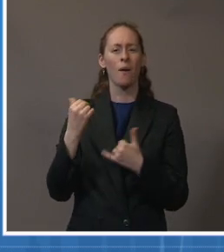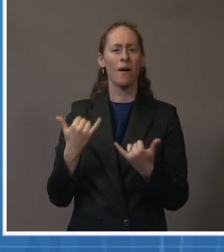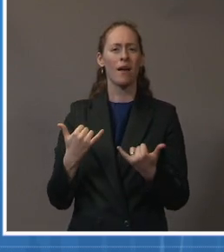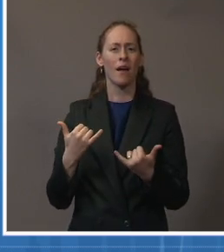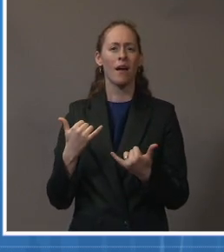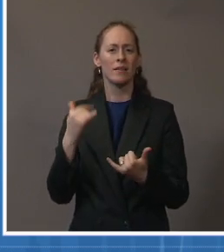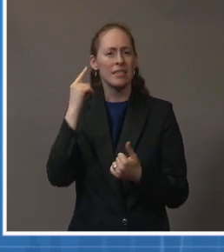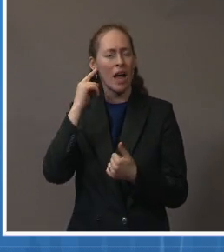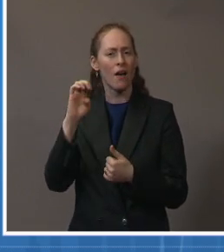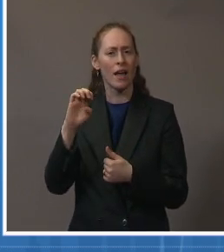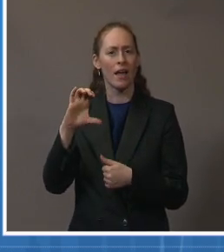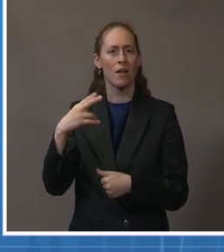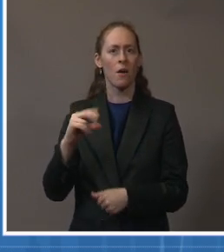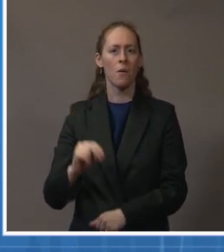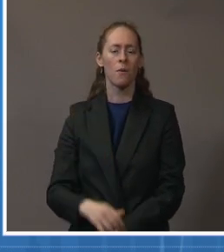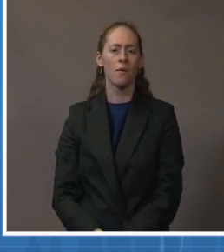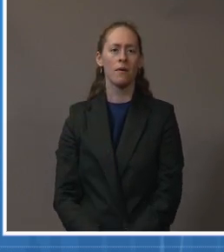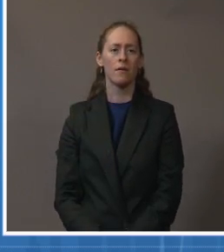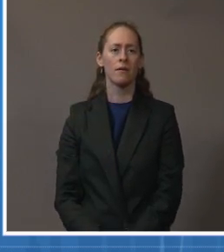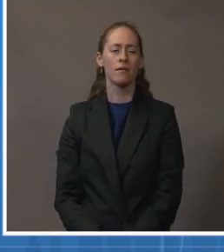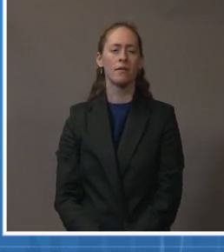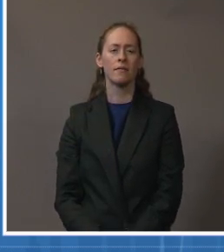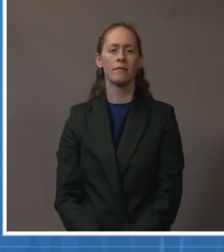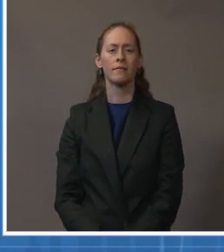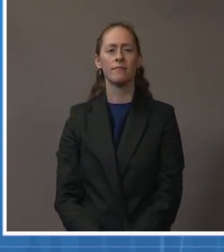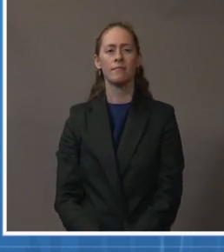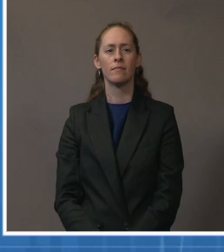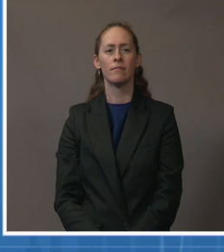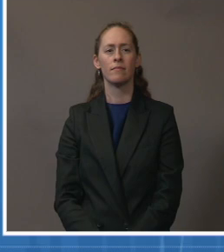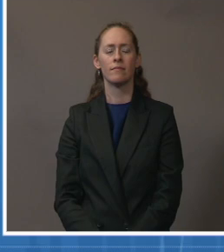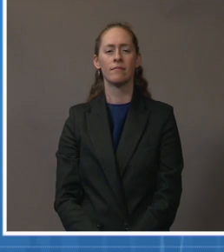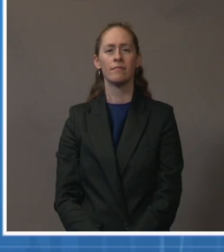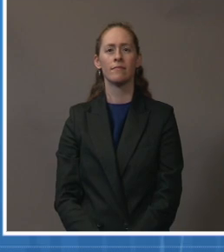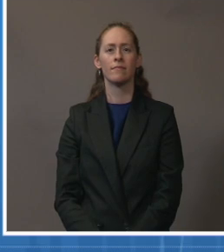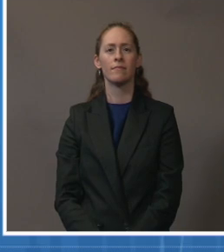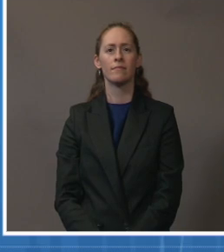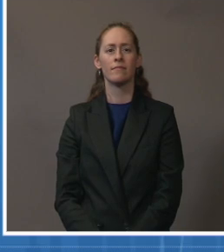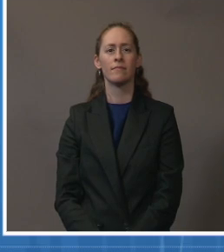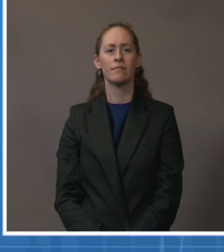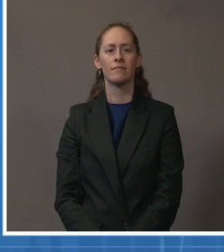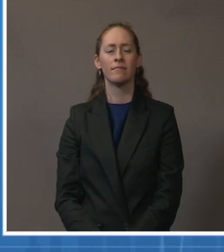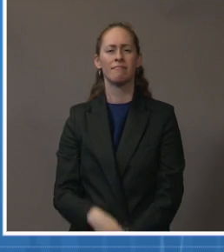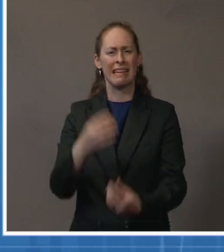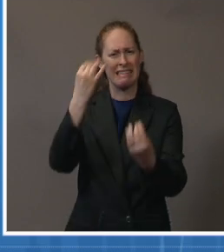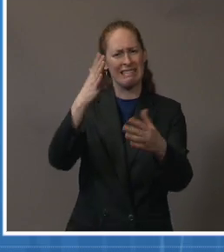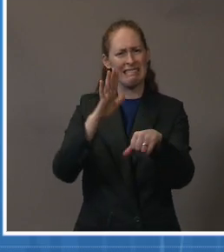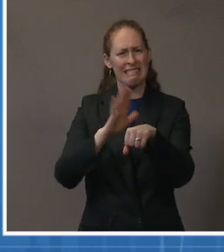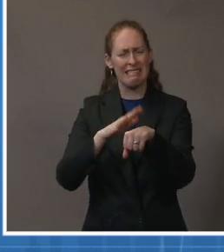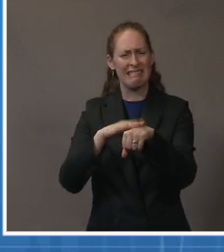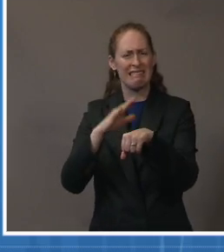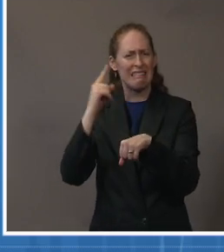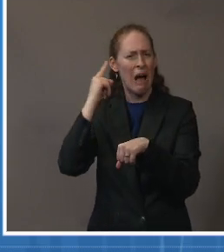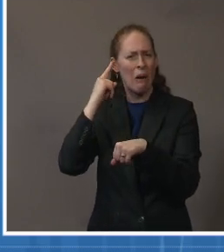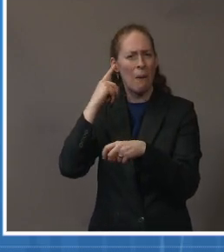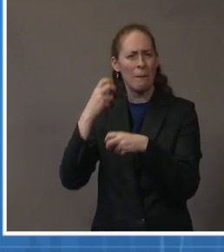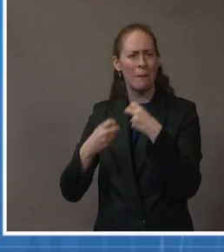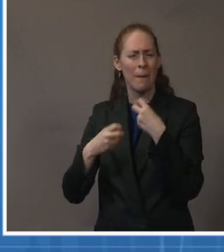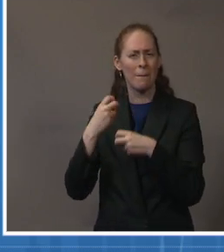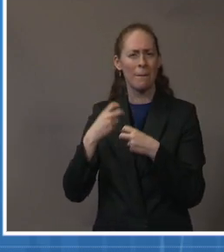Mr. Sullivan: We may be having some audio issues here. But as I understand it, the question was whether the United States still has the final say as to where the doses go